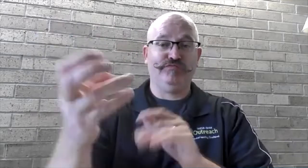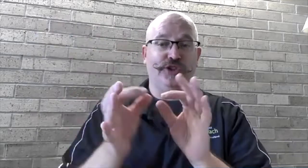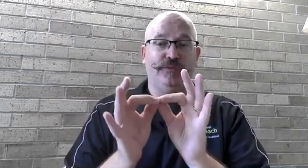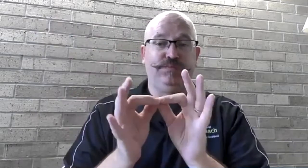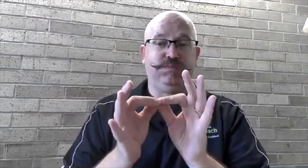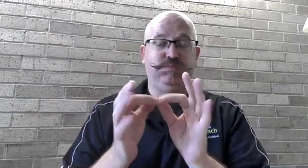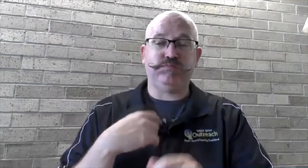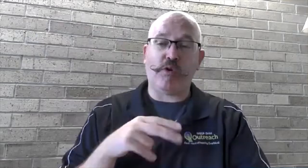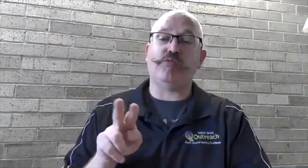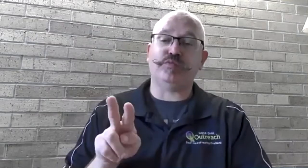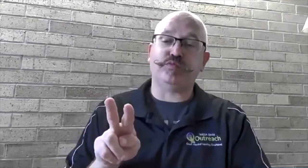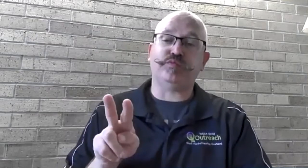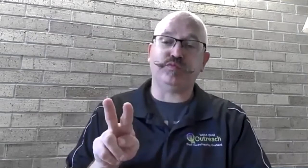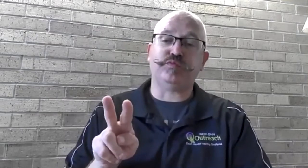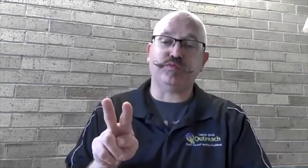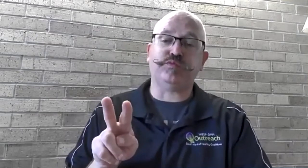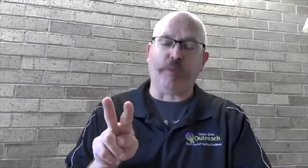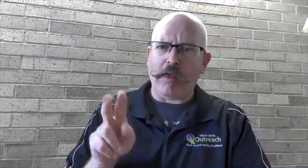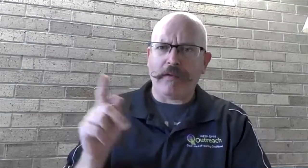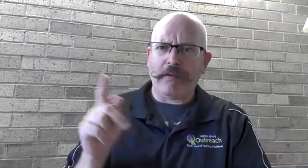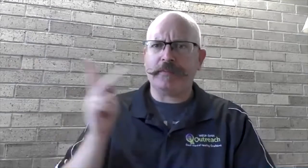(Scott) Yes I know sometimes when I have an interpreter as well